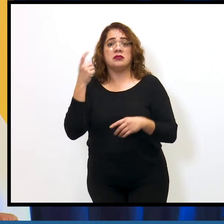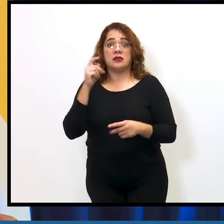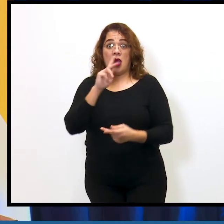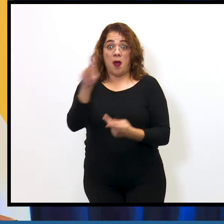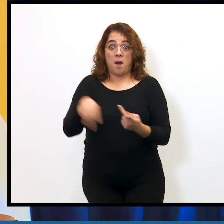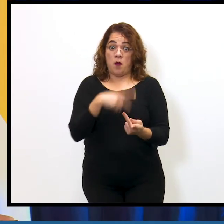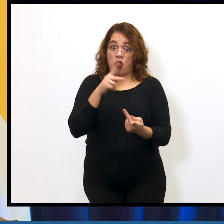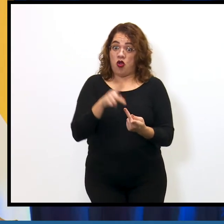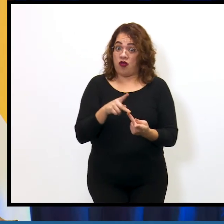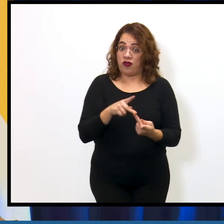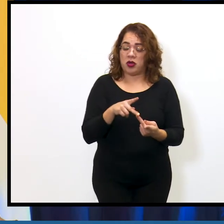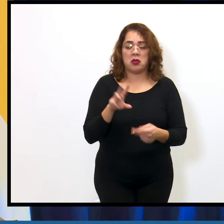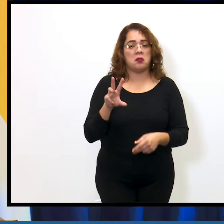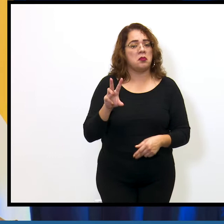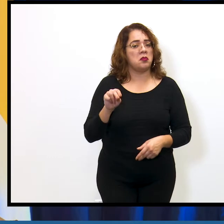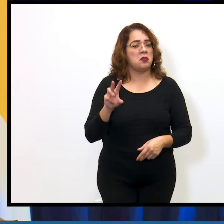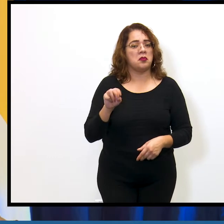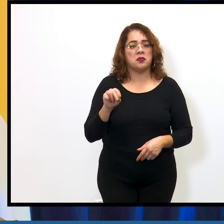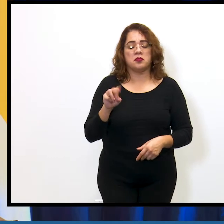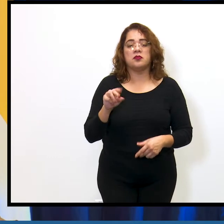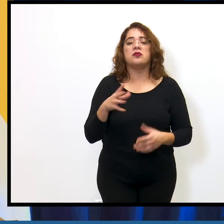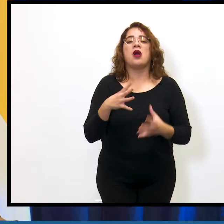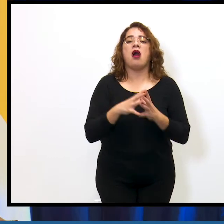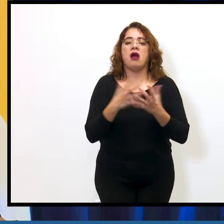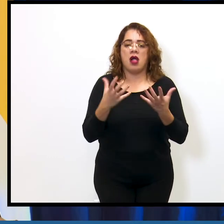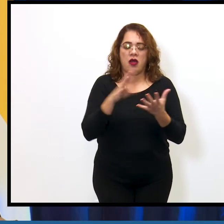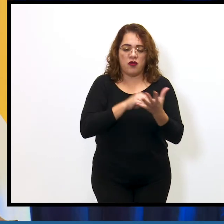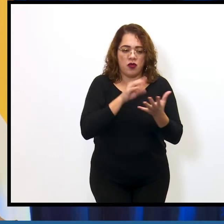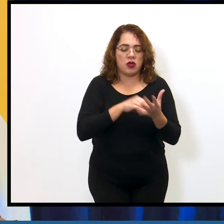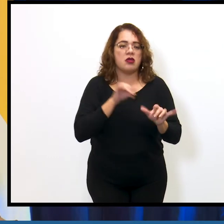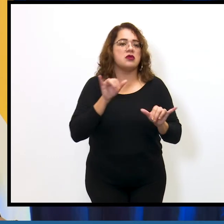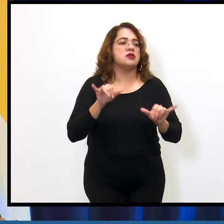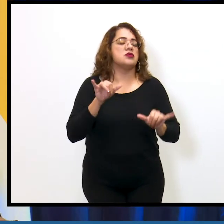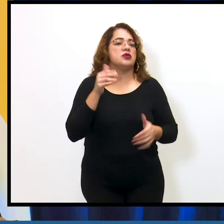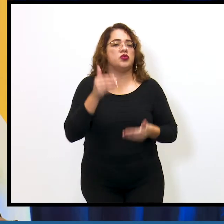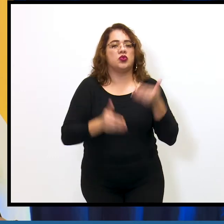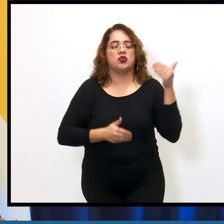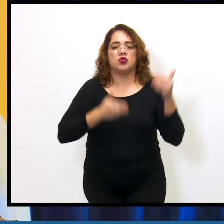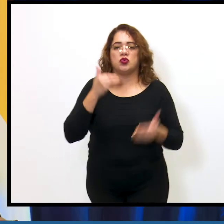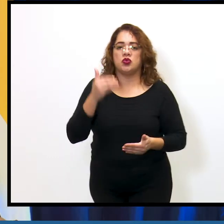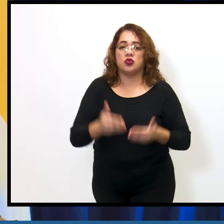there have been a lot of a lot of learning that's gone along the way. I think that masking among